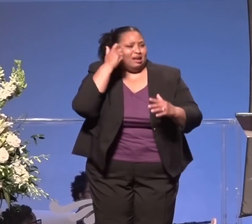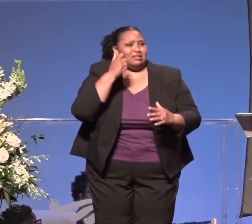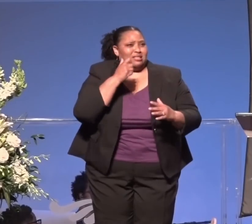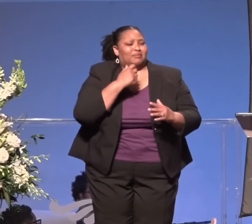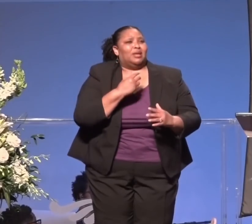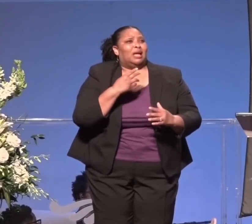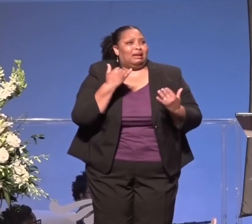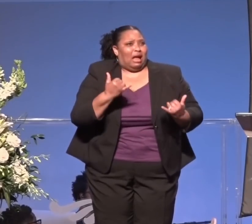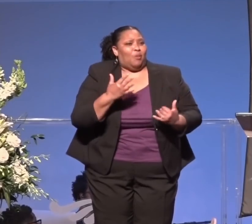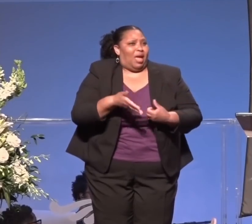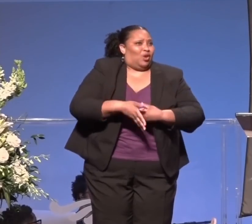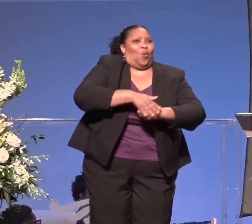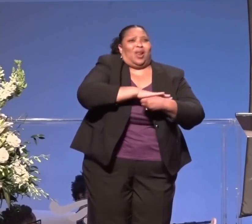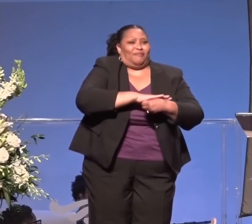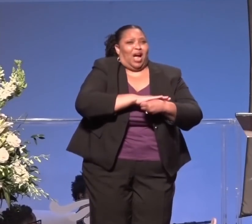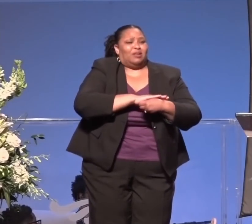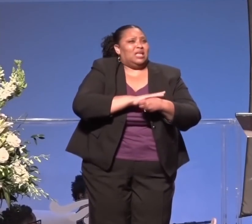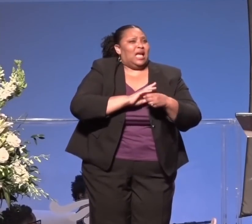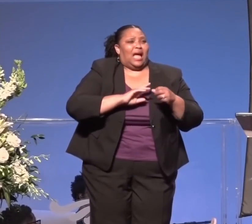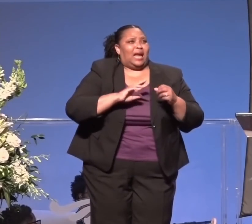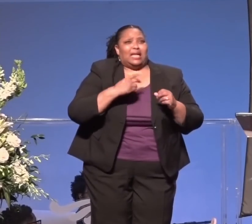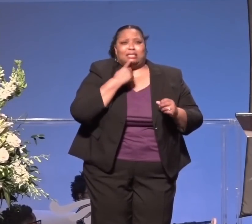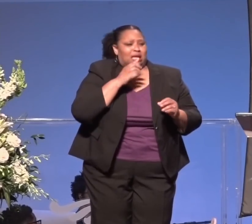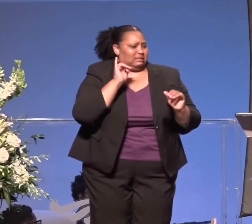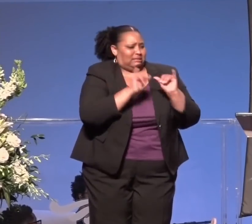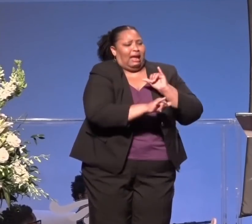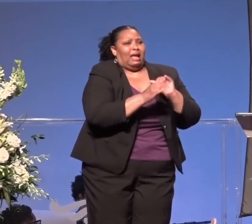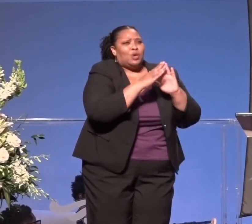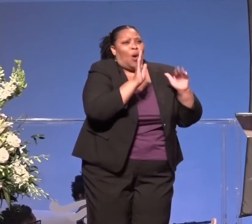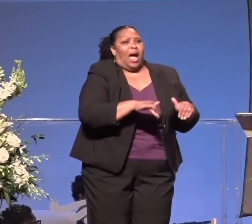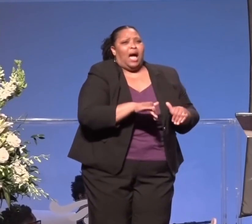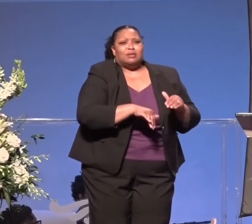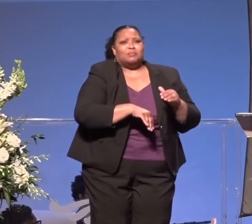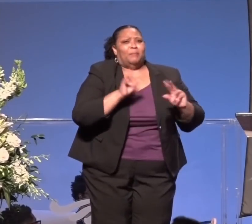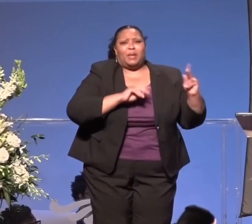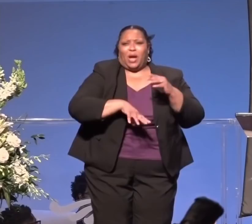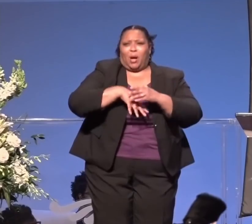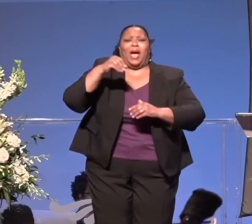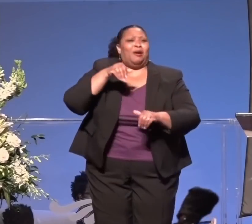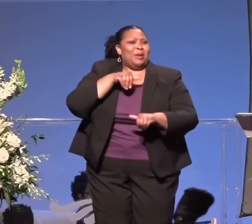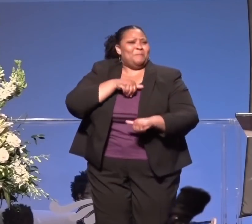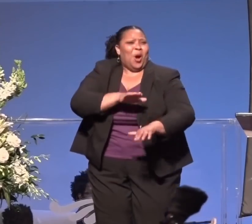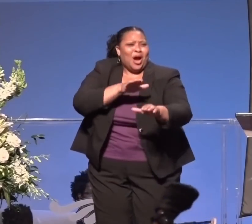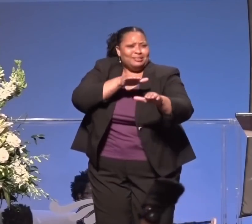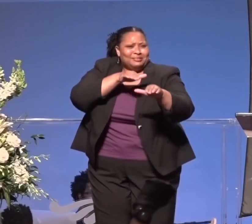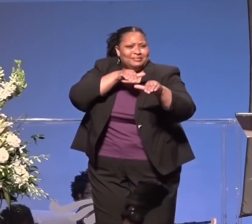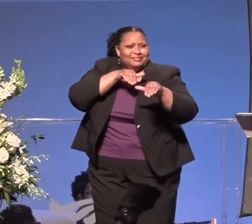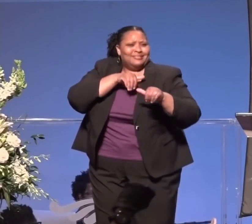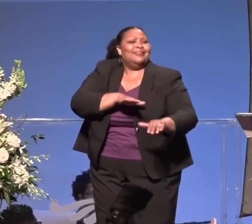PREACHERS WHITE AND BLACK WAS GOING TO LINE UP IN A PANDEMIC